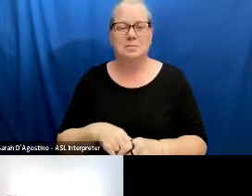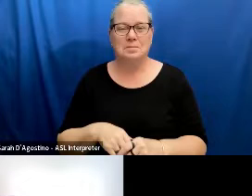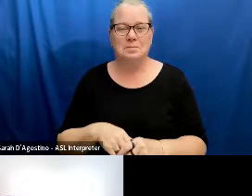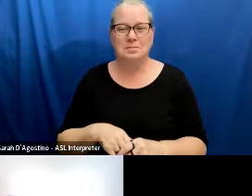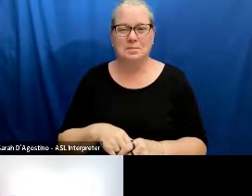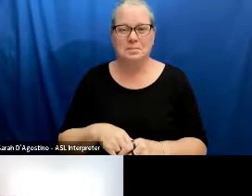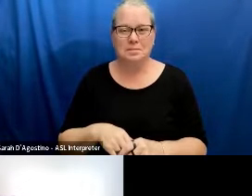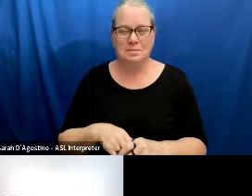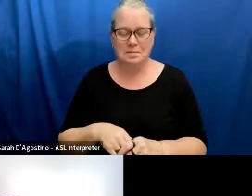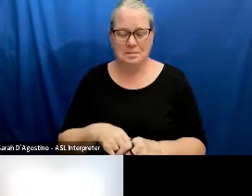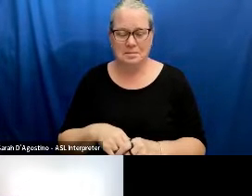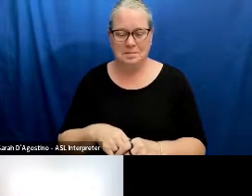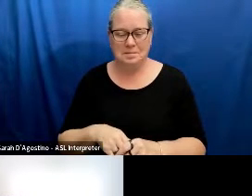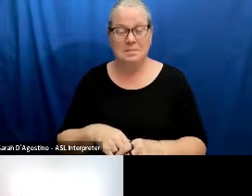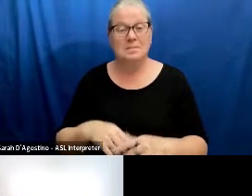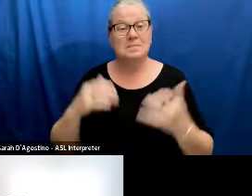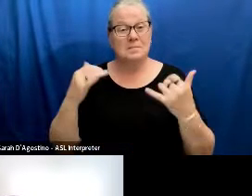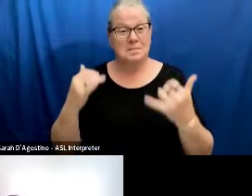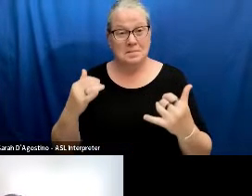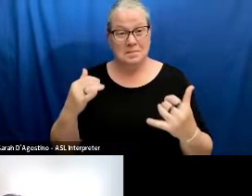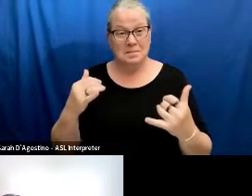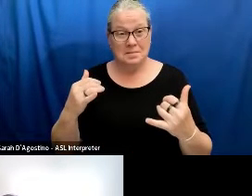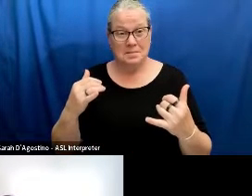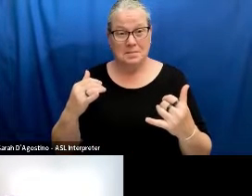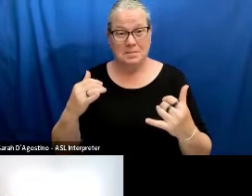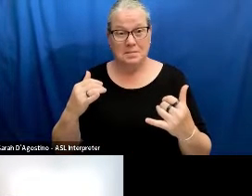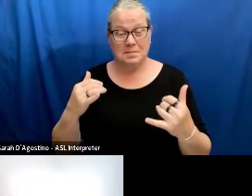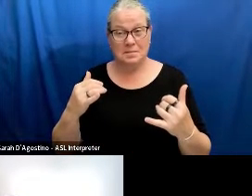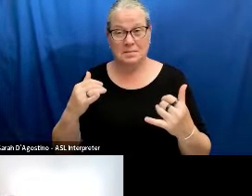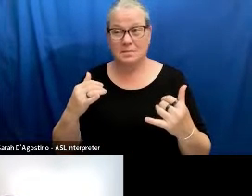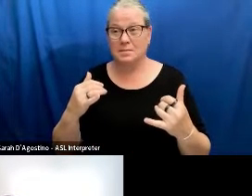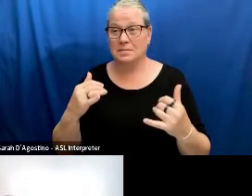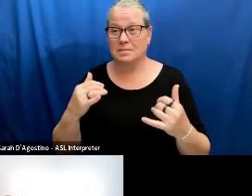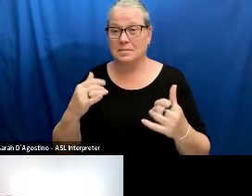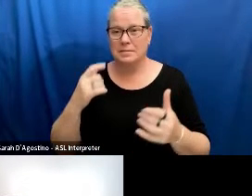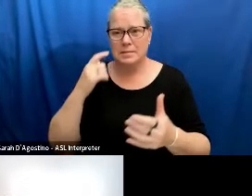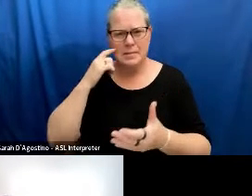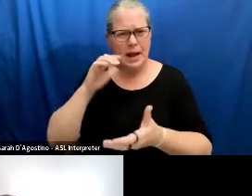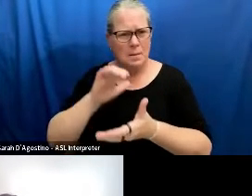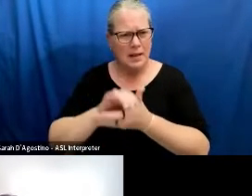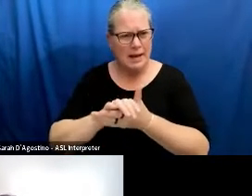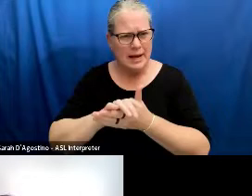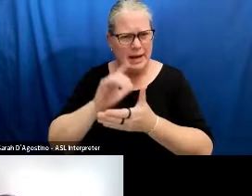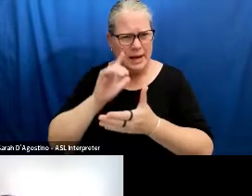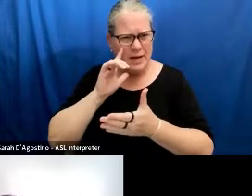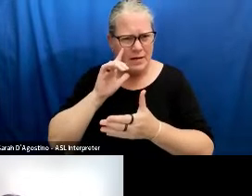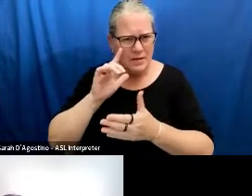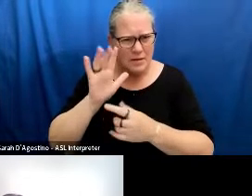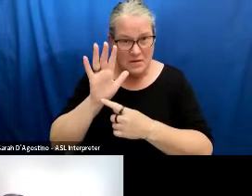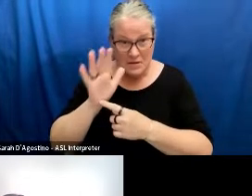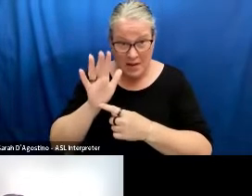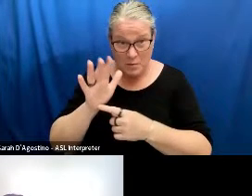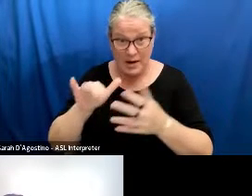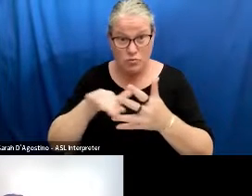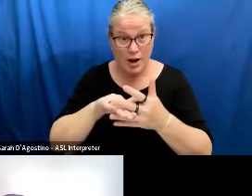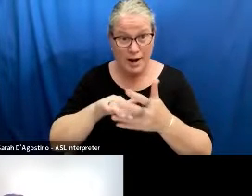for just a moment um and i believe we're taking a break for about five minutes is that right kaylee